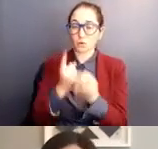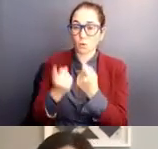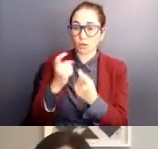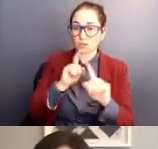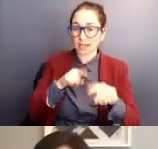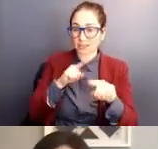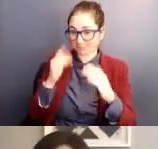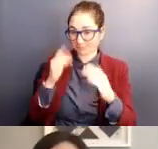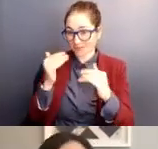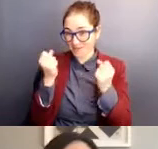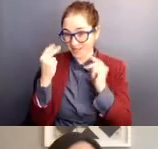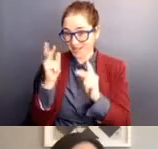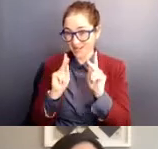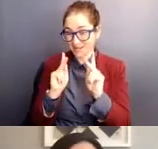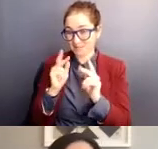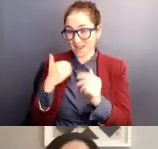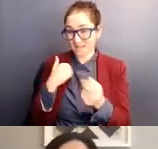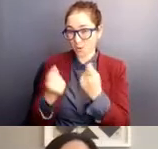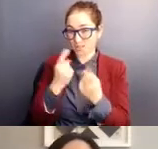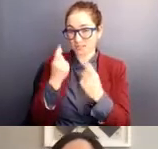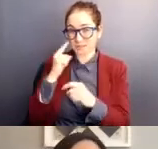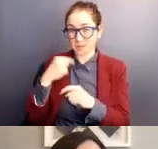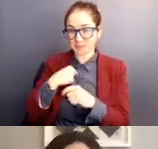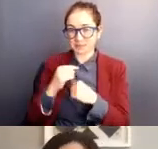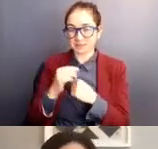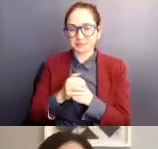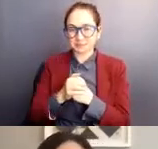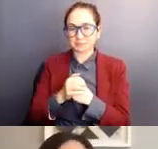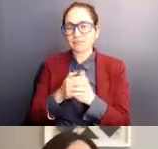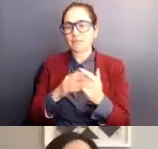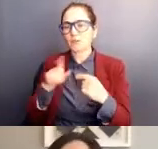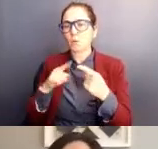of questions. And as you think of them, like Clover said, feel